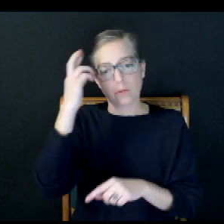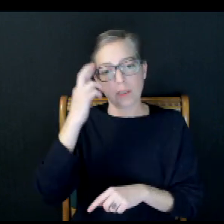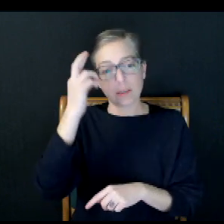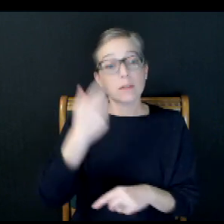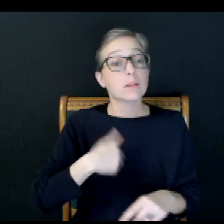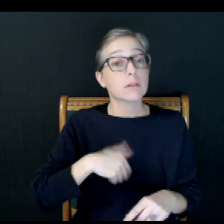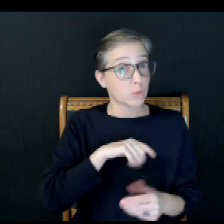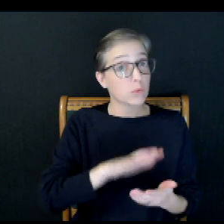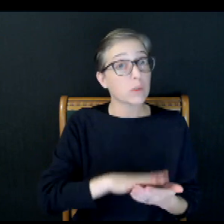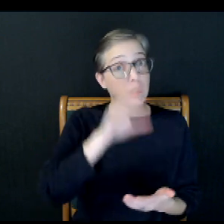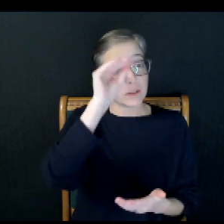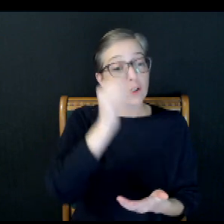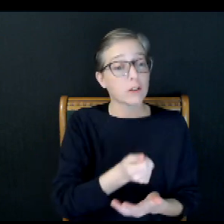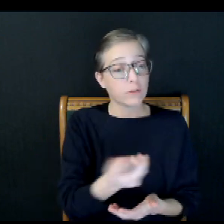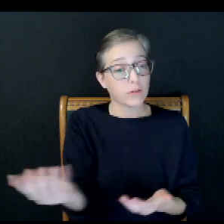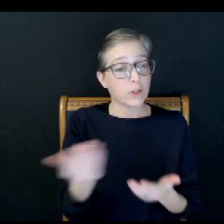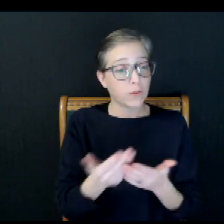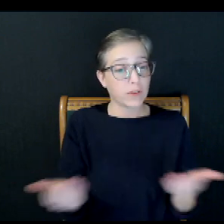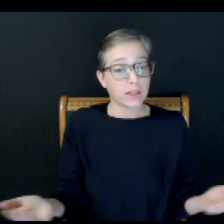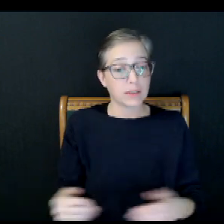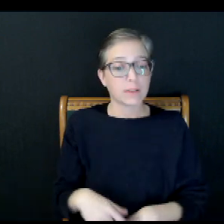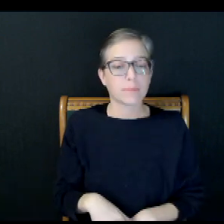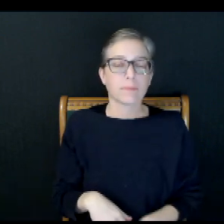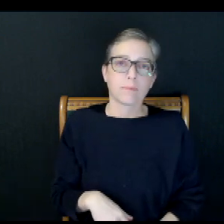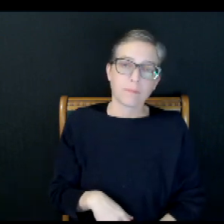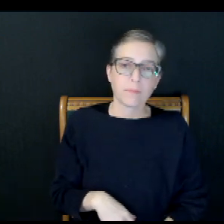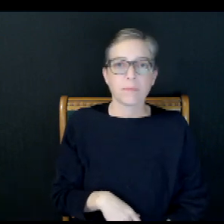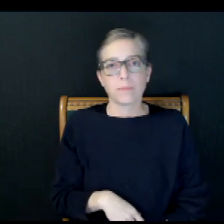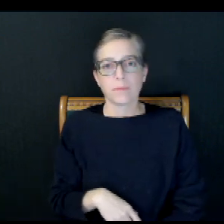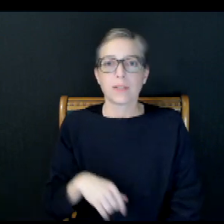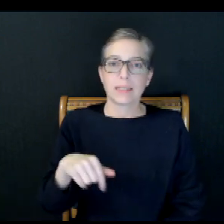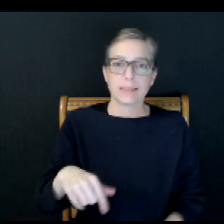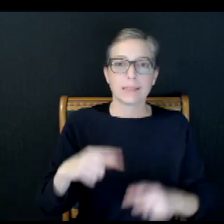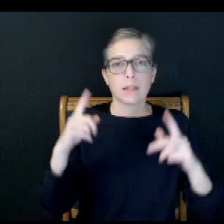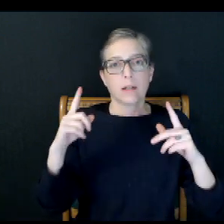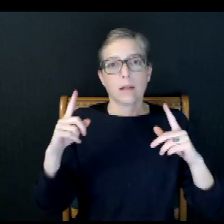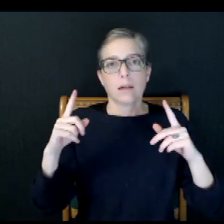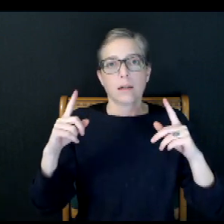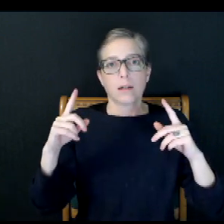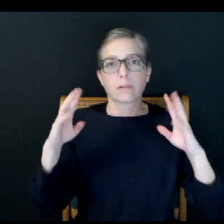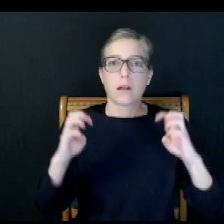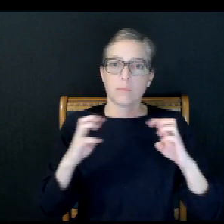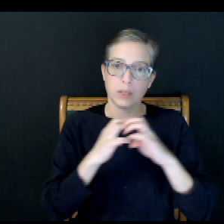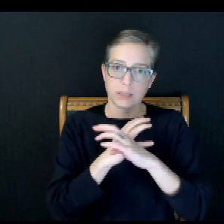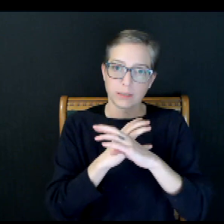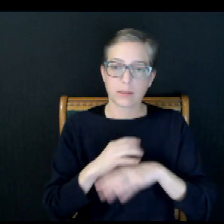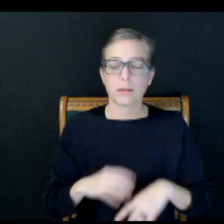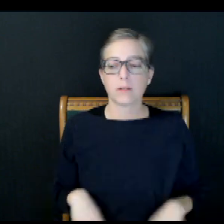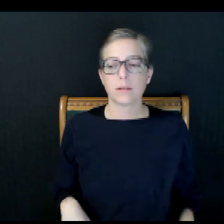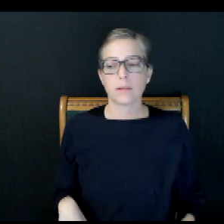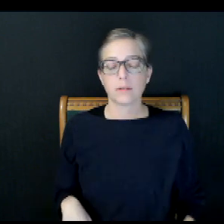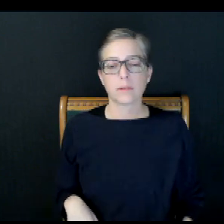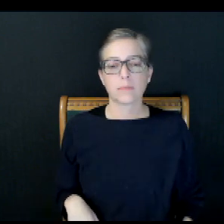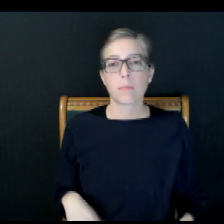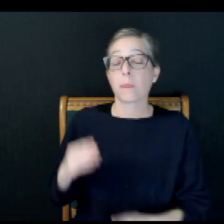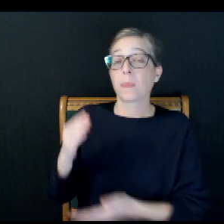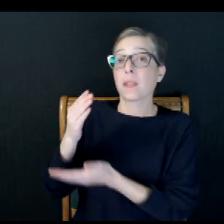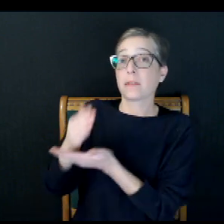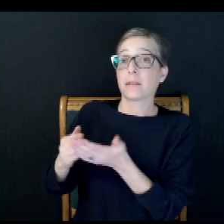I think this is a very complicated story. What we found is that some specific providers, specifically those that are coordinating